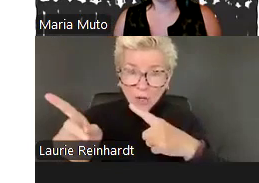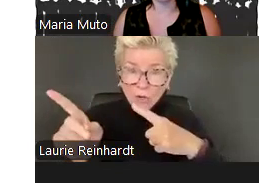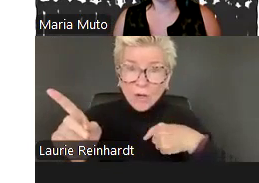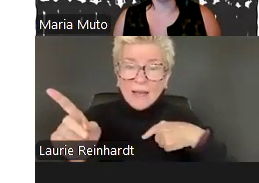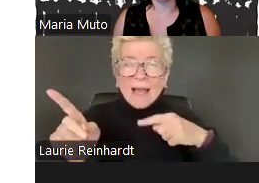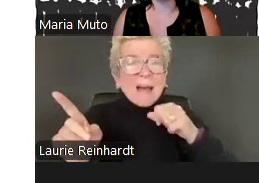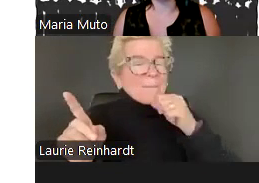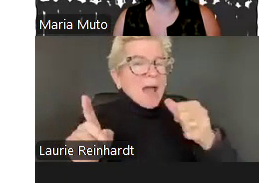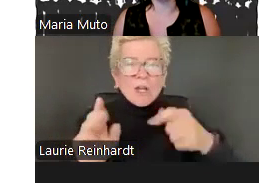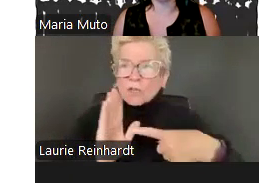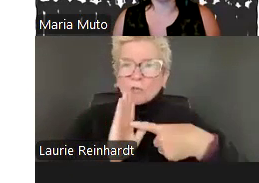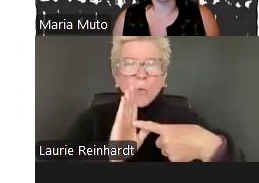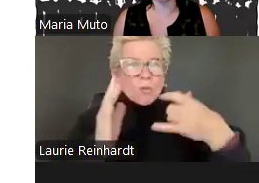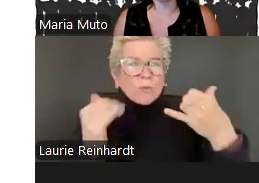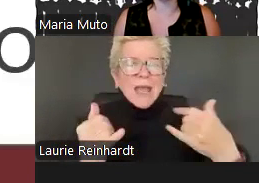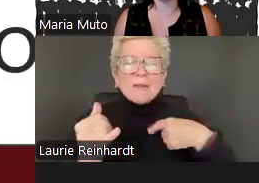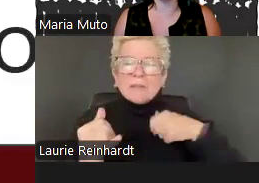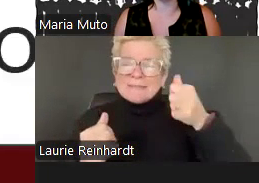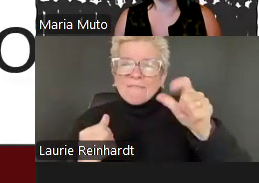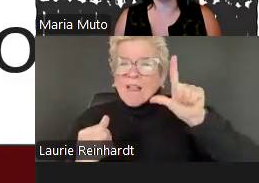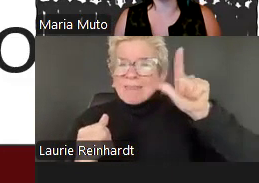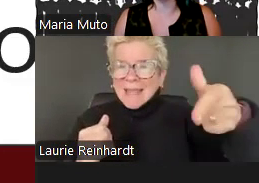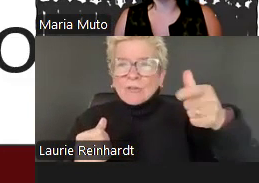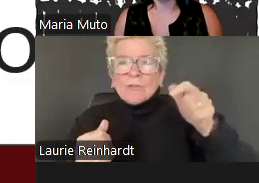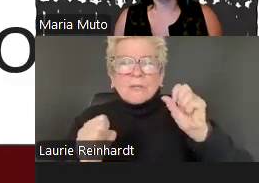to run through it now and folks will be able to watch it on their own time;